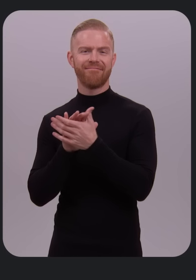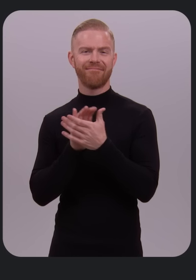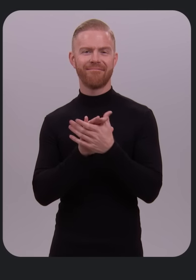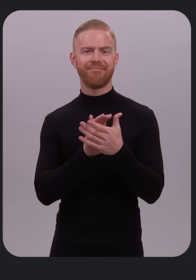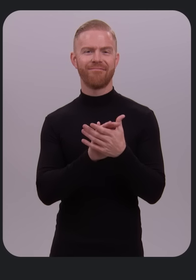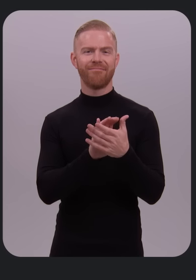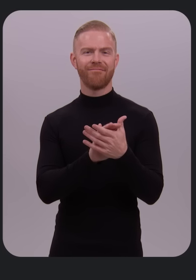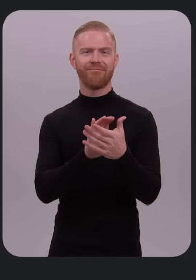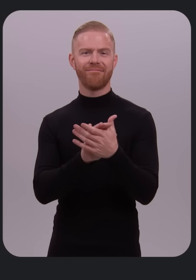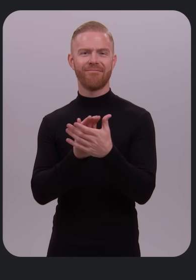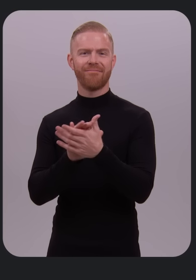Amazing.